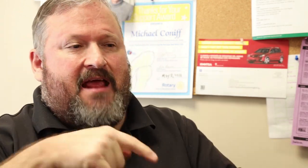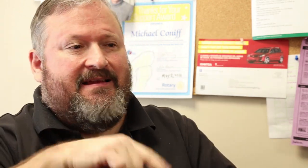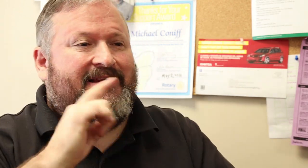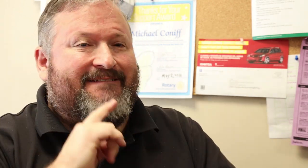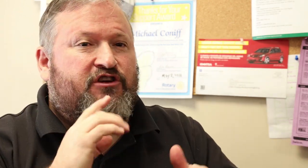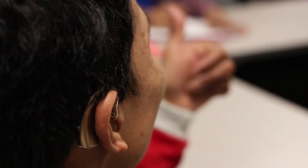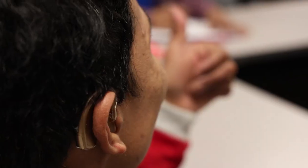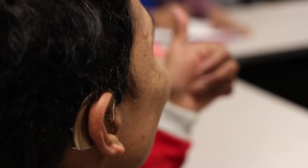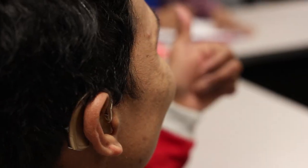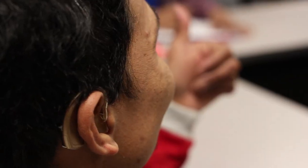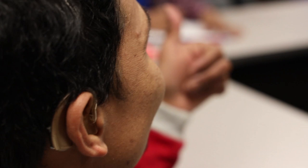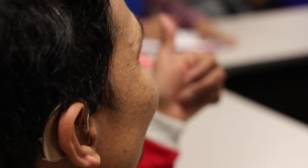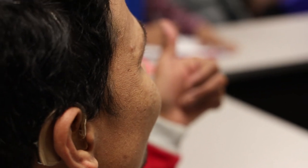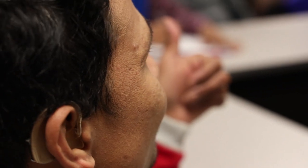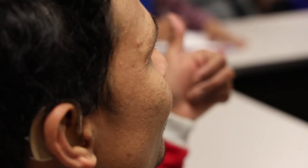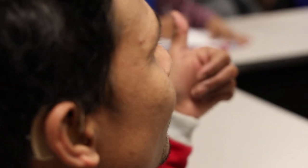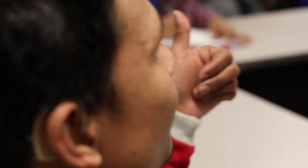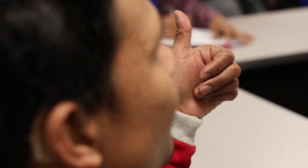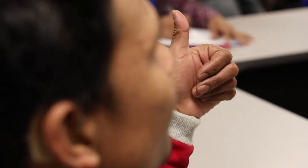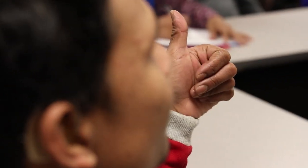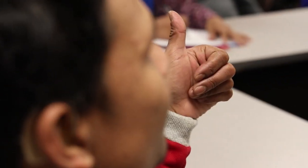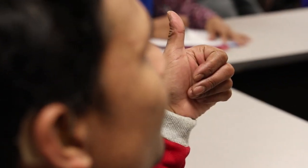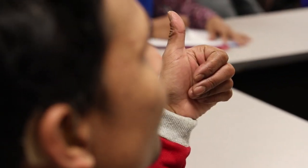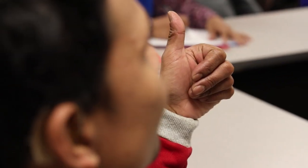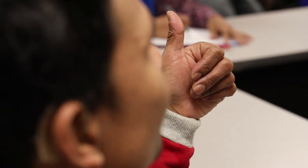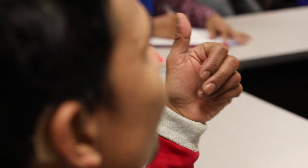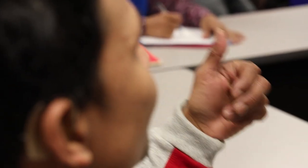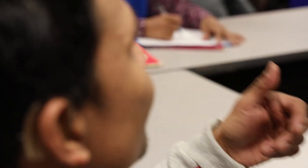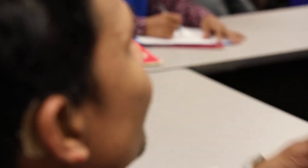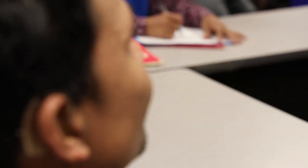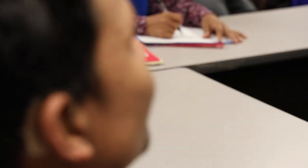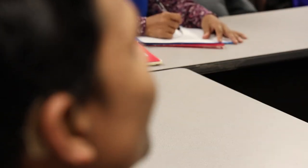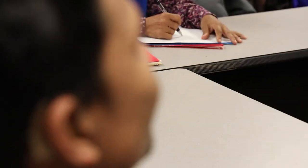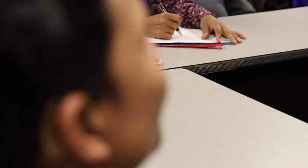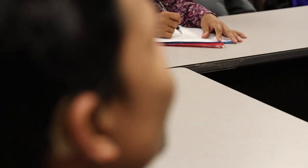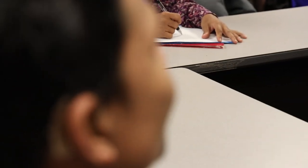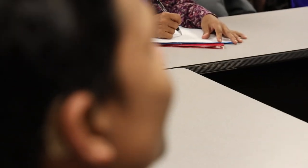(Rob) they're thrilled that the deaf refugees can come in here and partake in